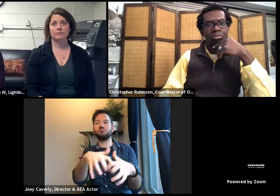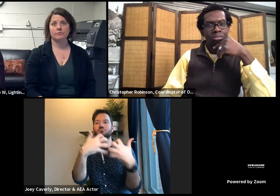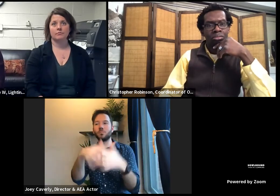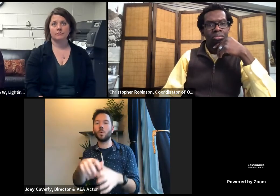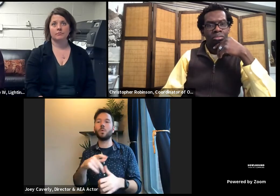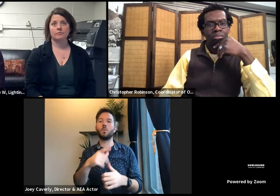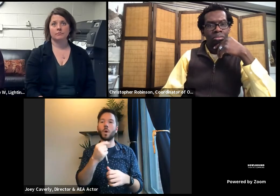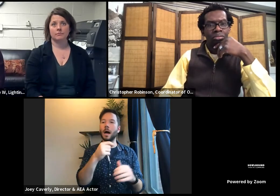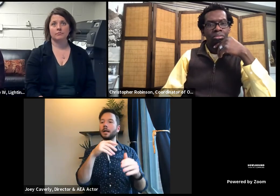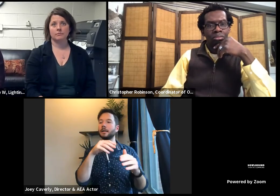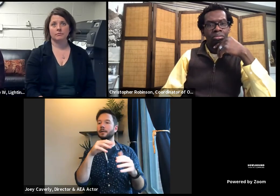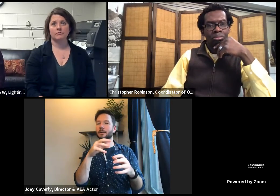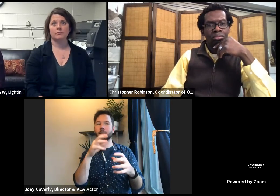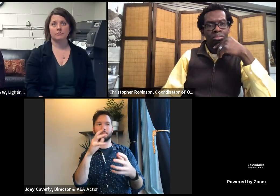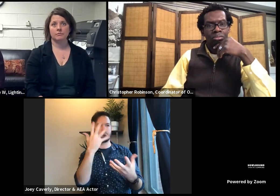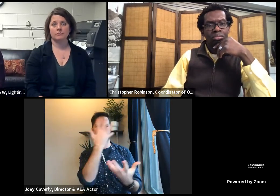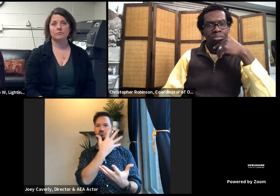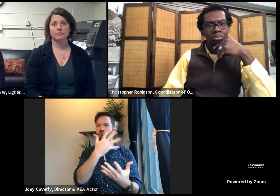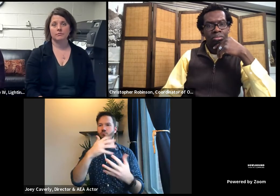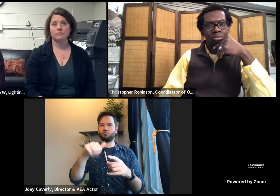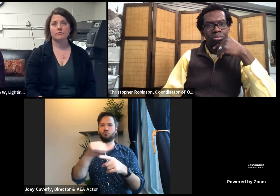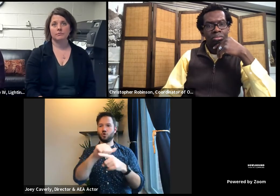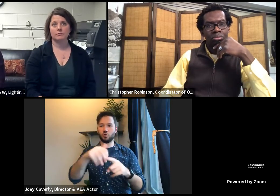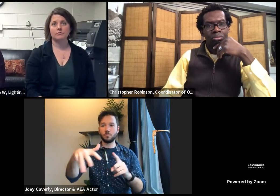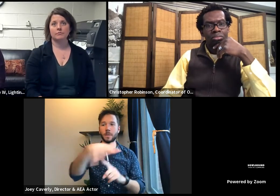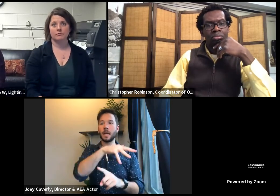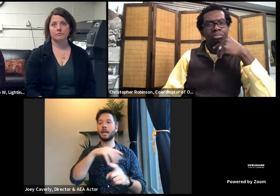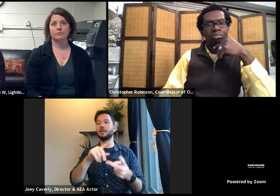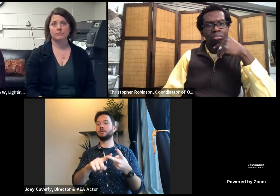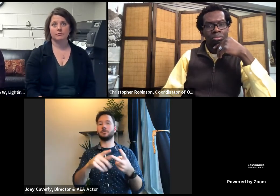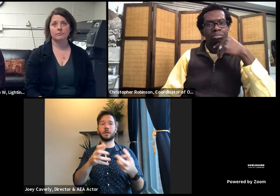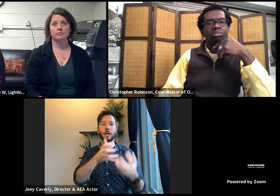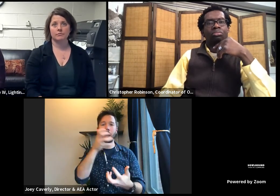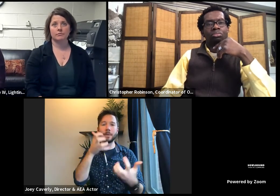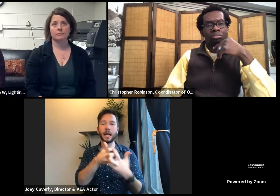because the DASL is there to help work out those kinks